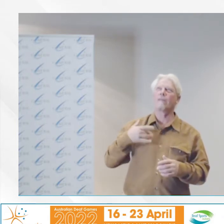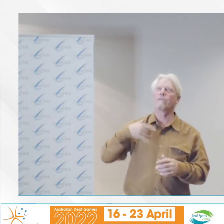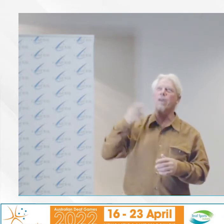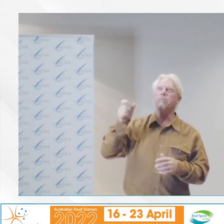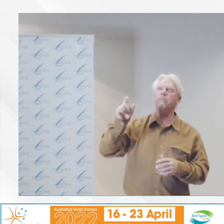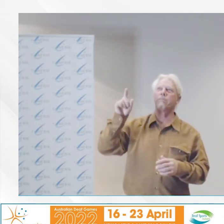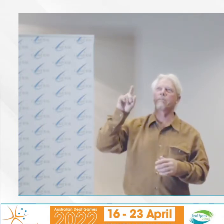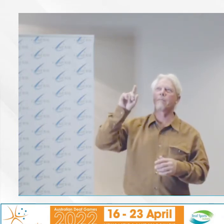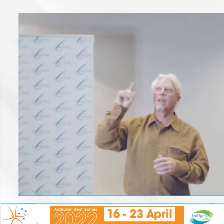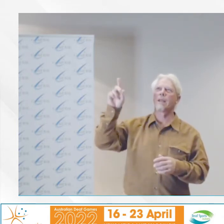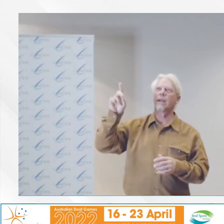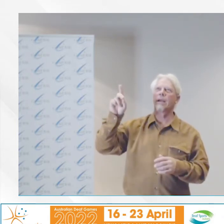and